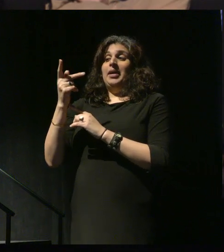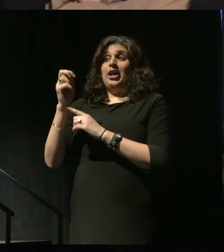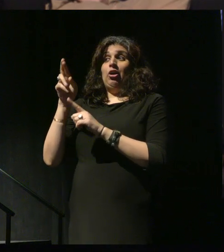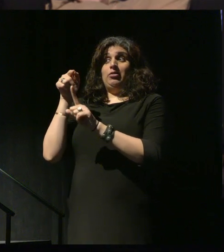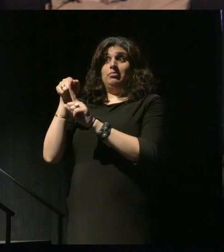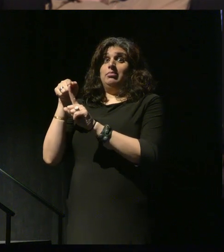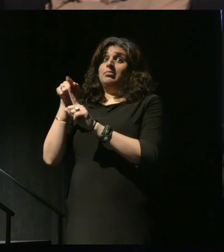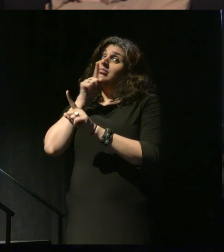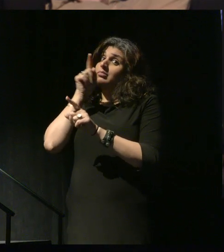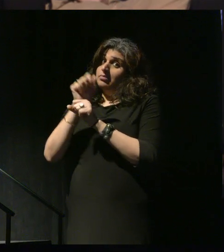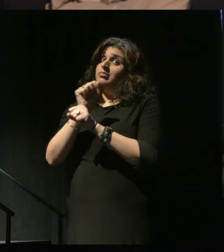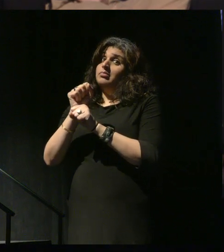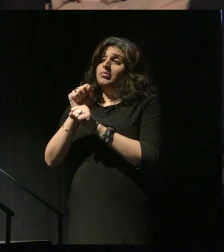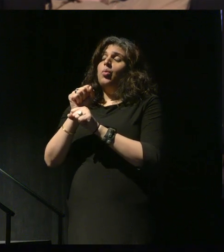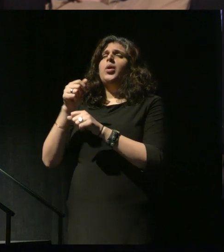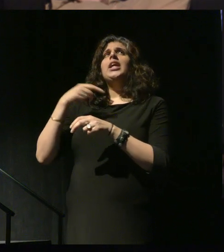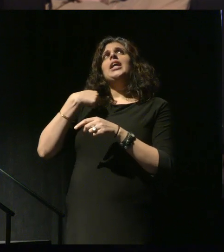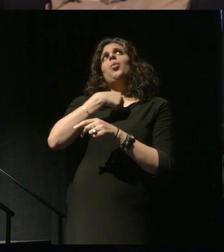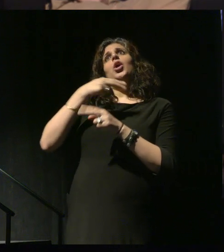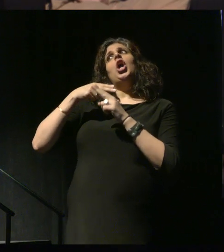we'll call him John.